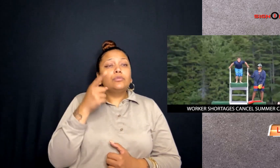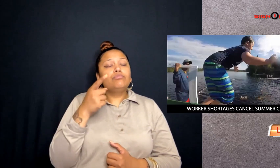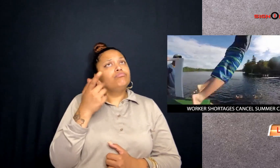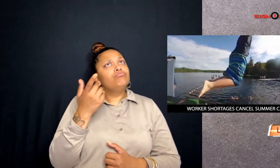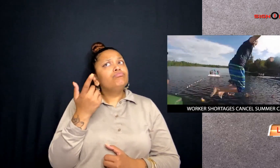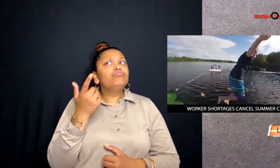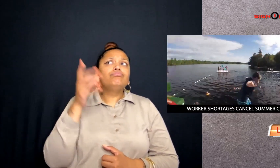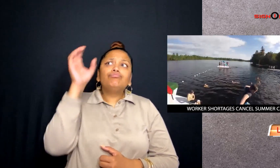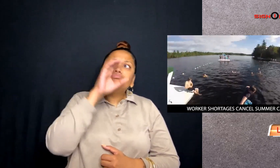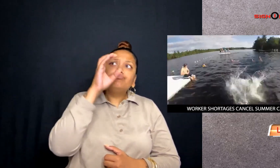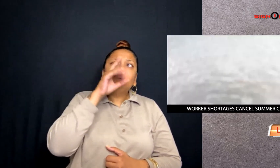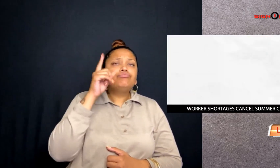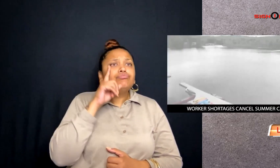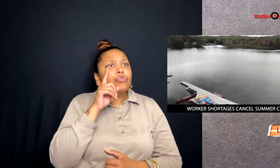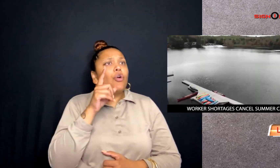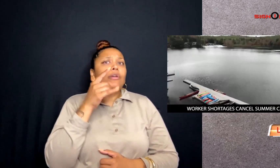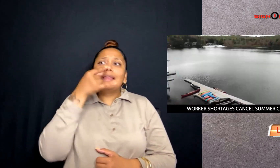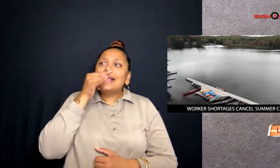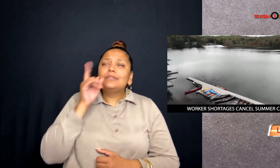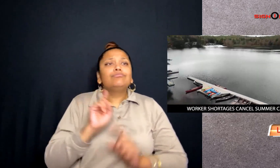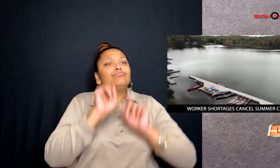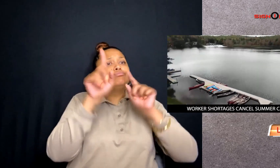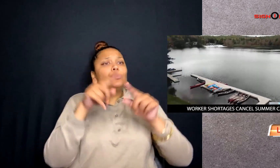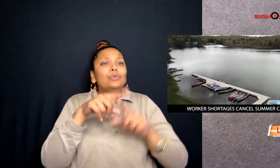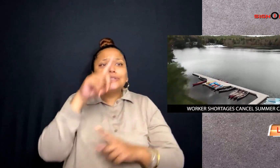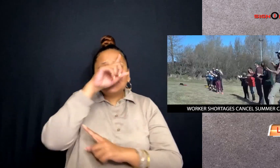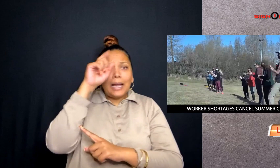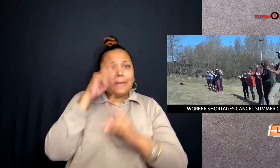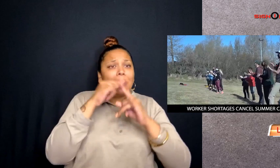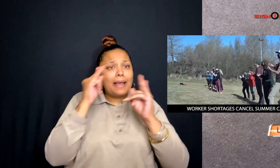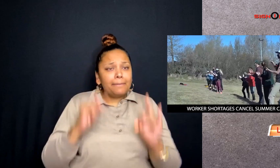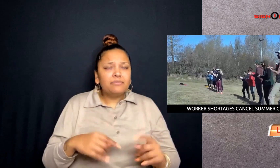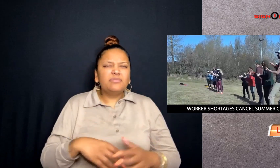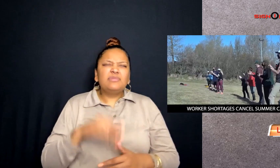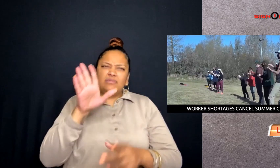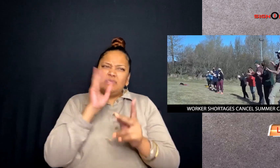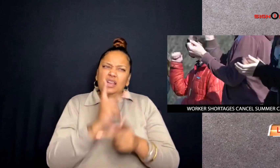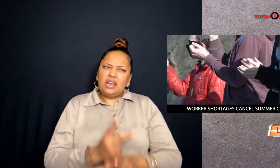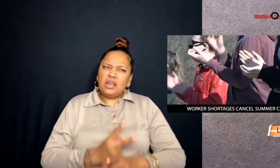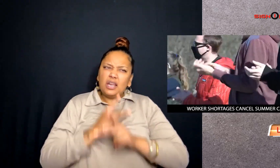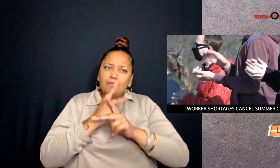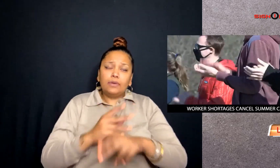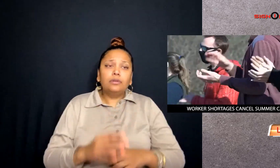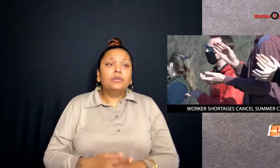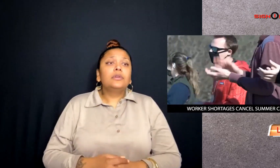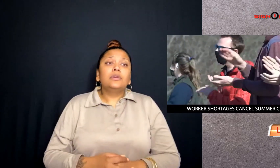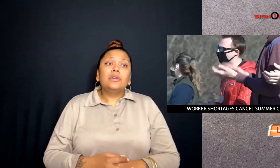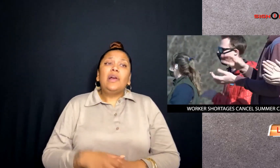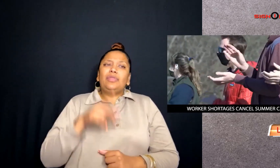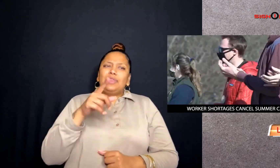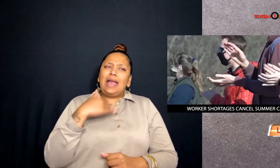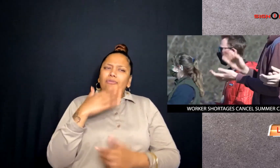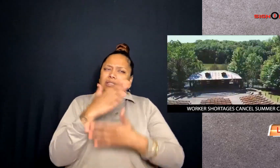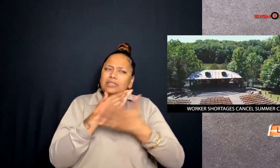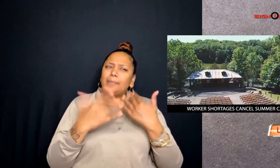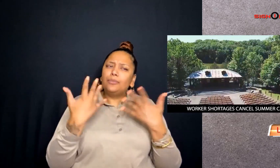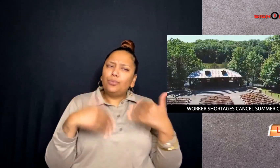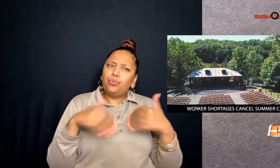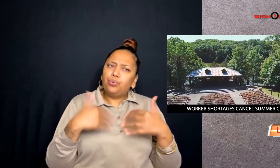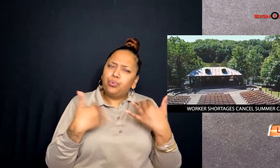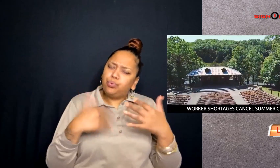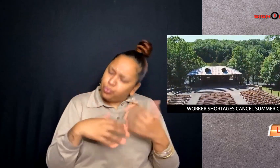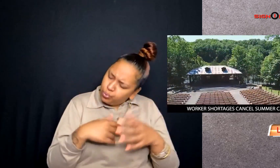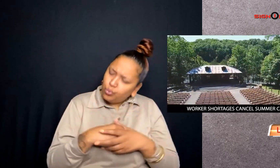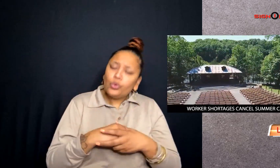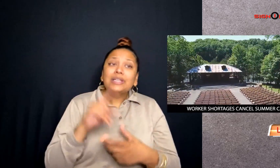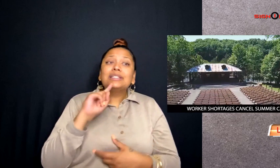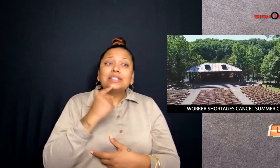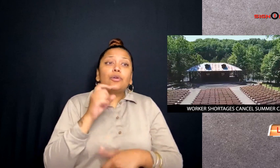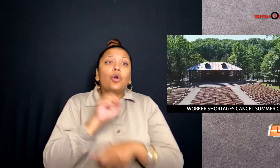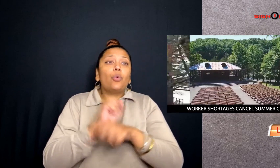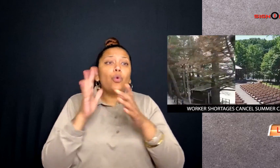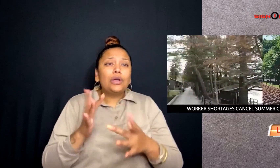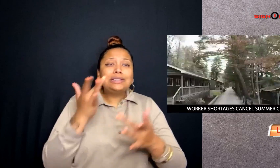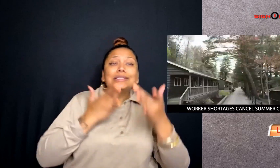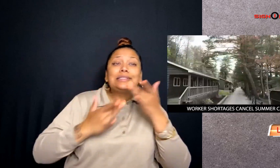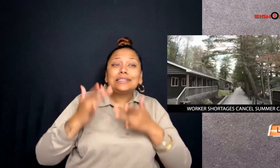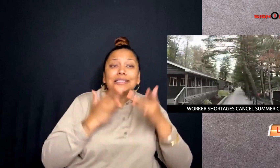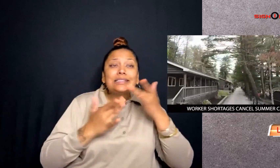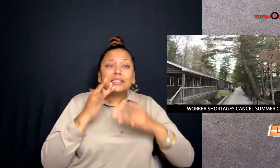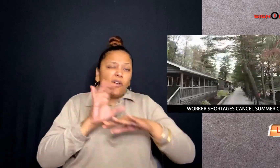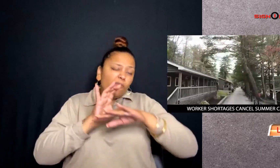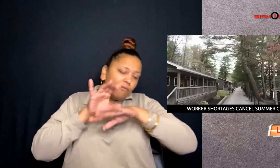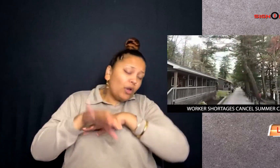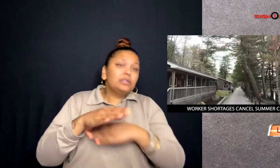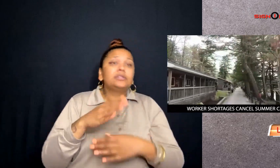parents listen up if you're looking for a summer camp for your kids beware there is